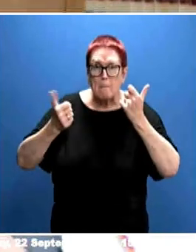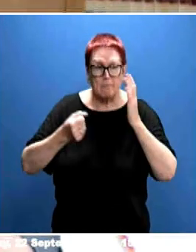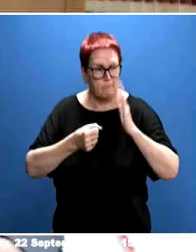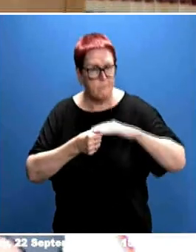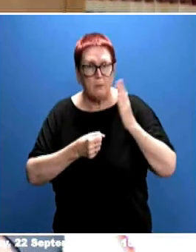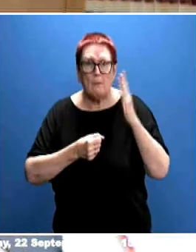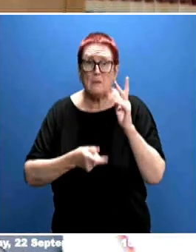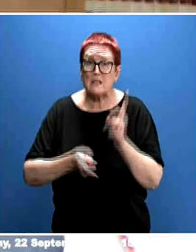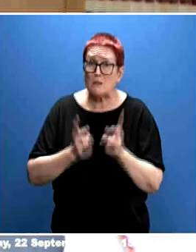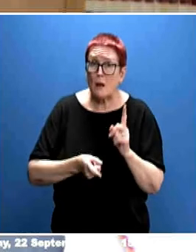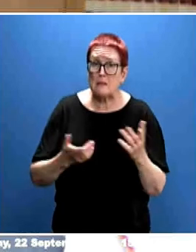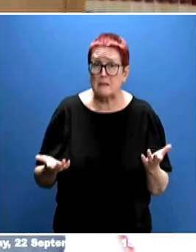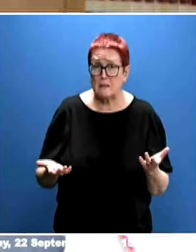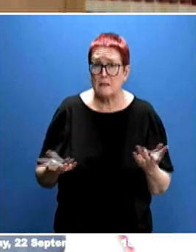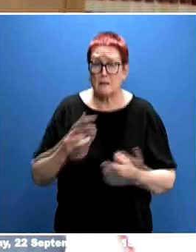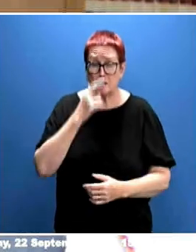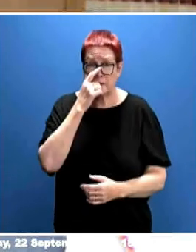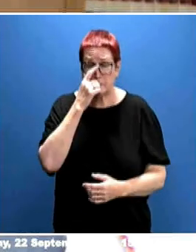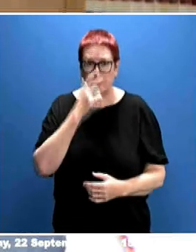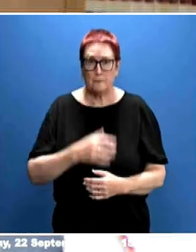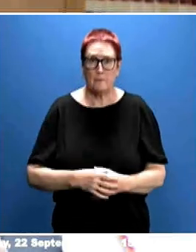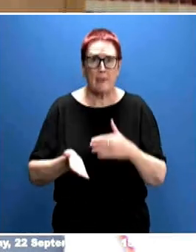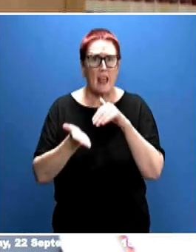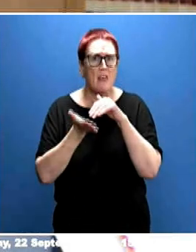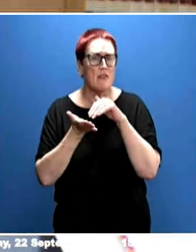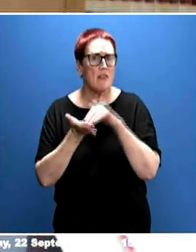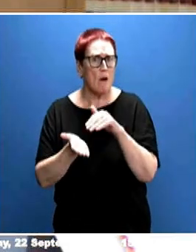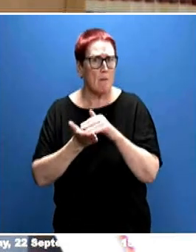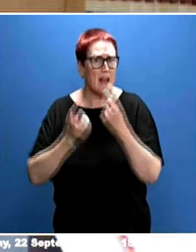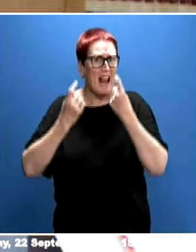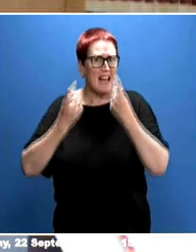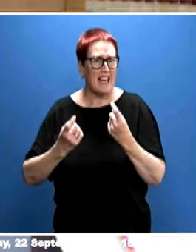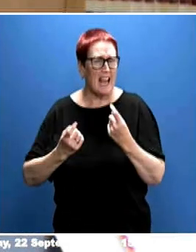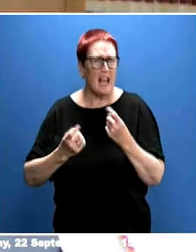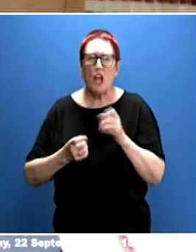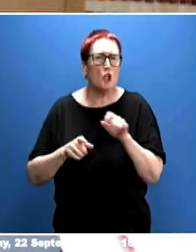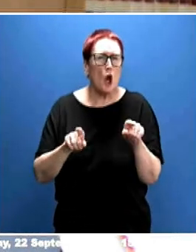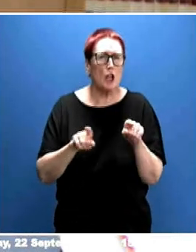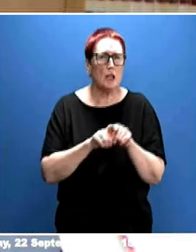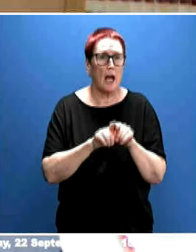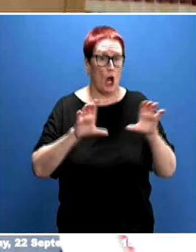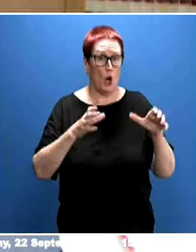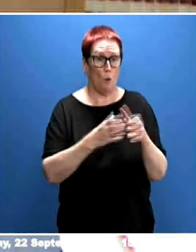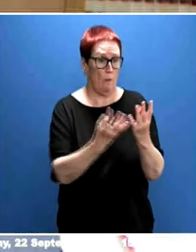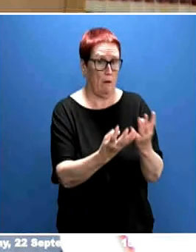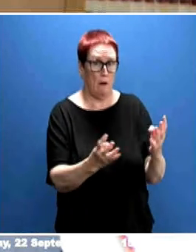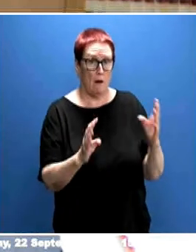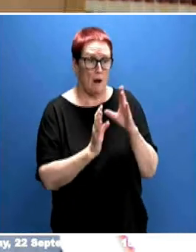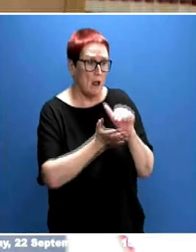isn't necessarily, we don't run therapy, group therapy or a lot of individual counselling services.